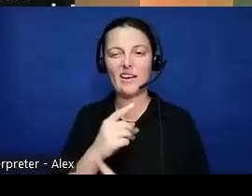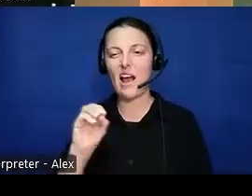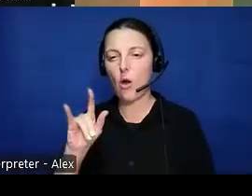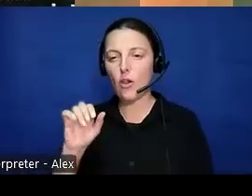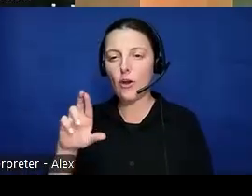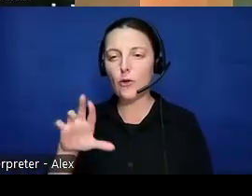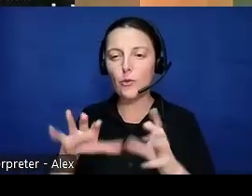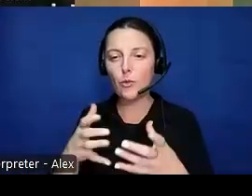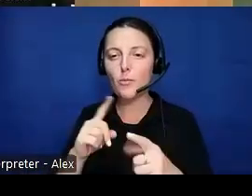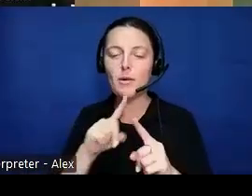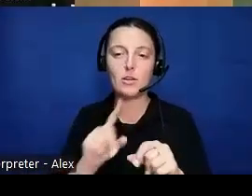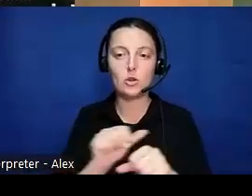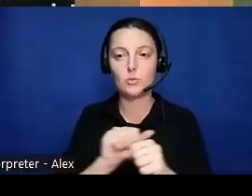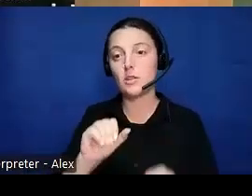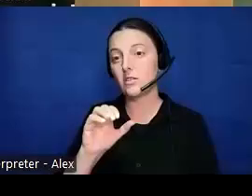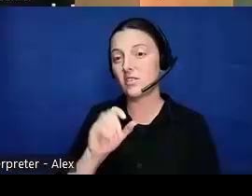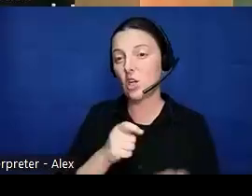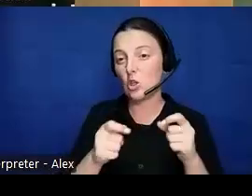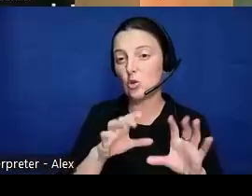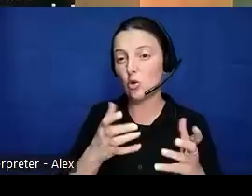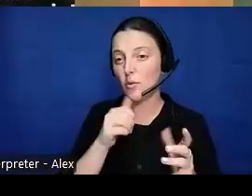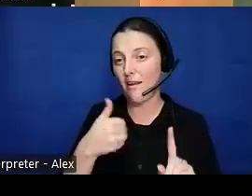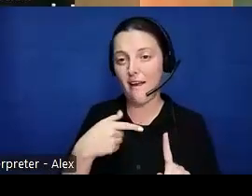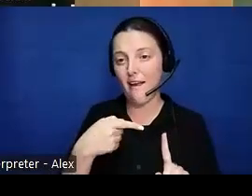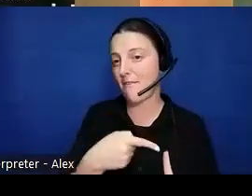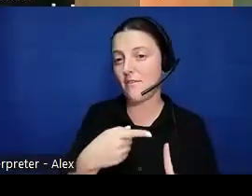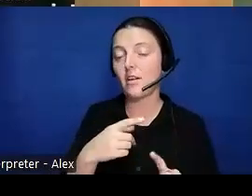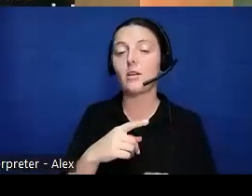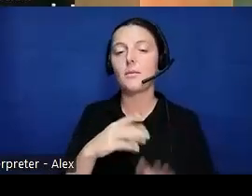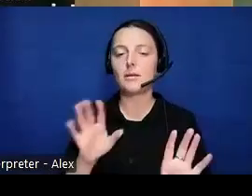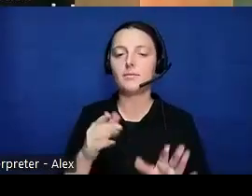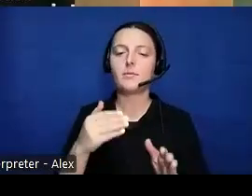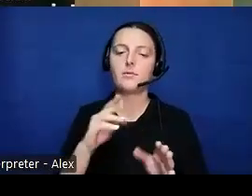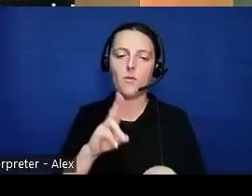and of course, I don't even think it was power to to look at it. Um,